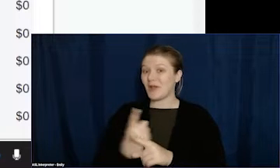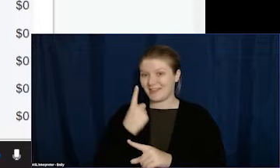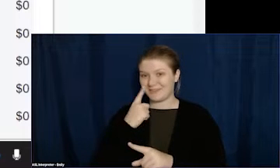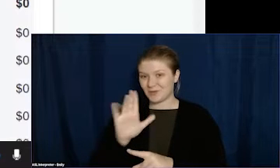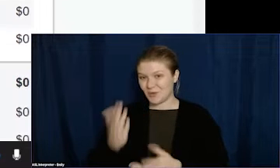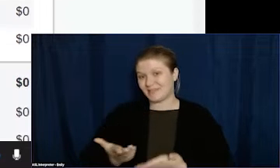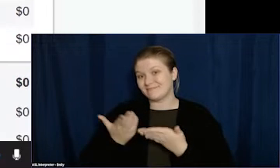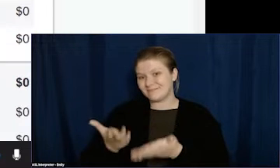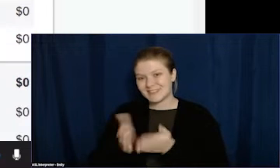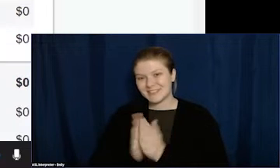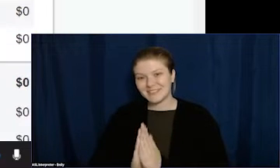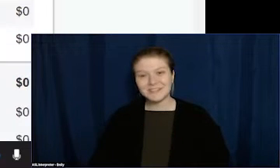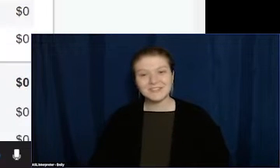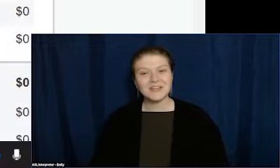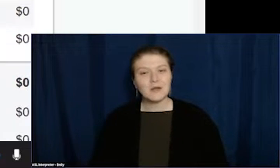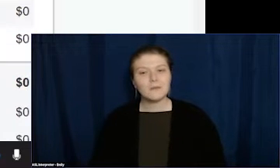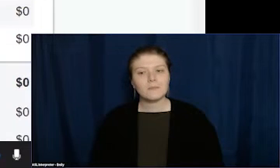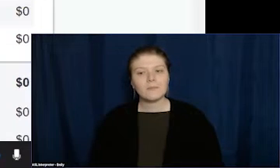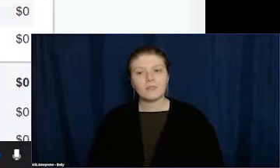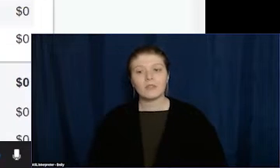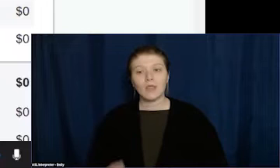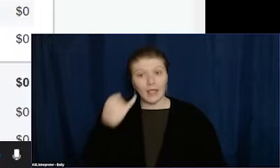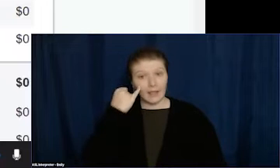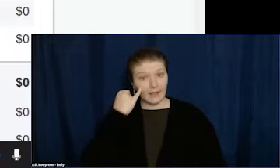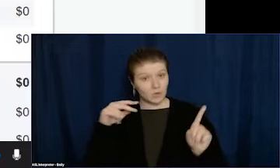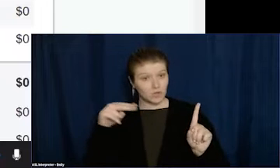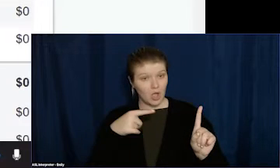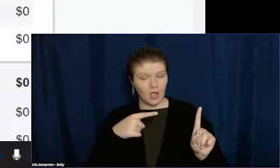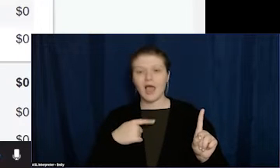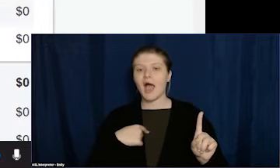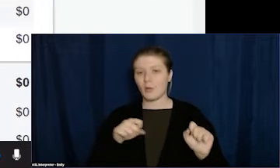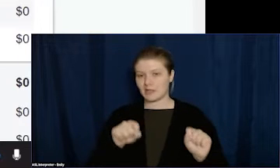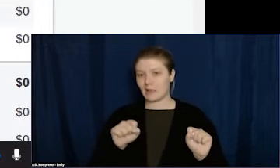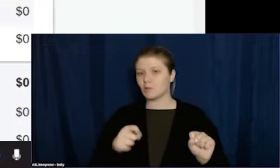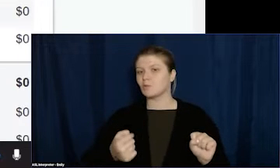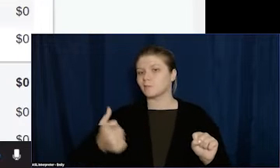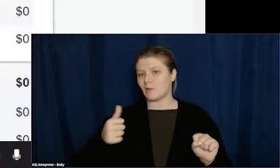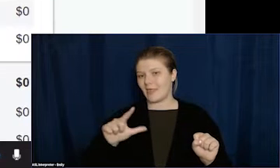And if you saw there, I was able to remove the left-hand side by just hiding this menu.